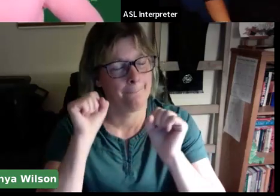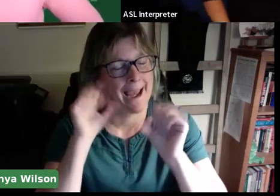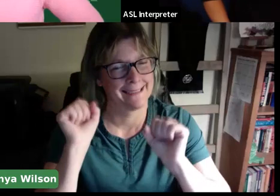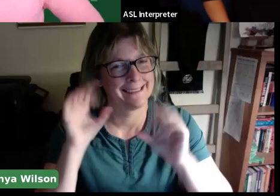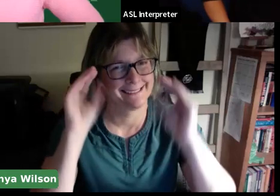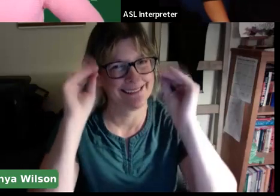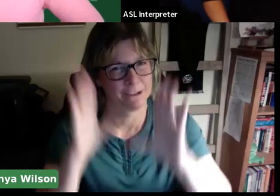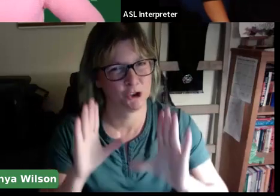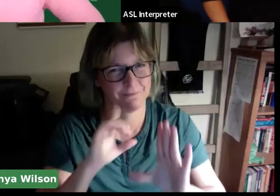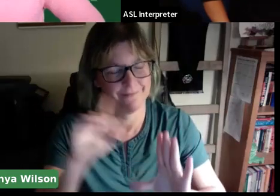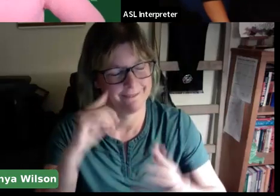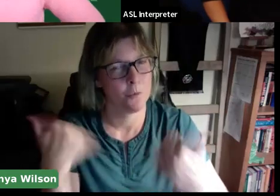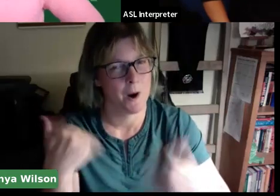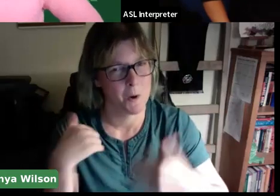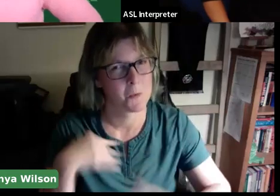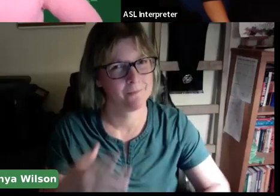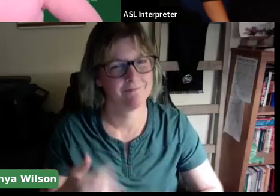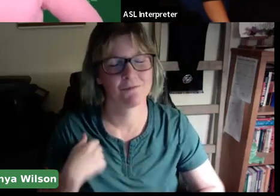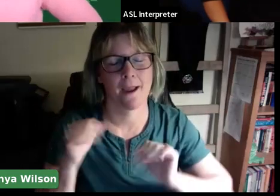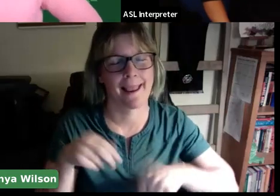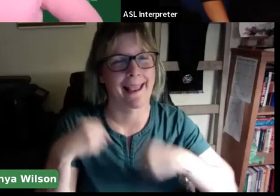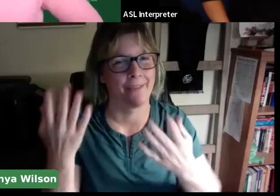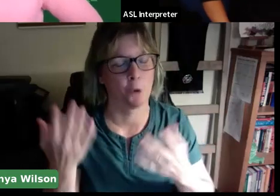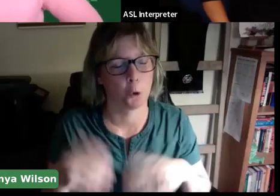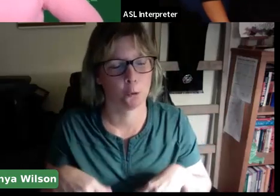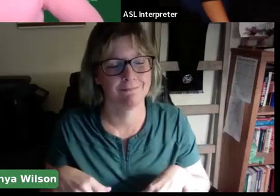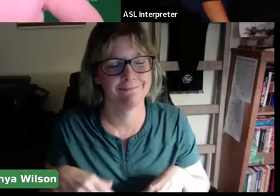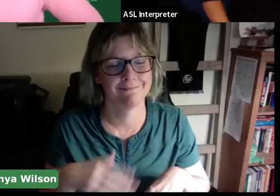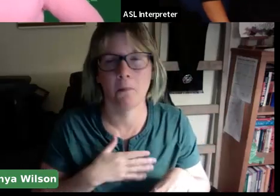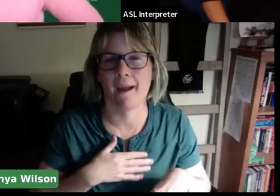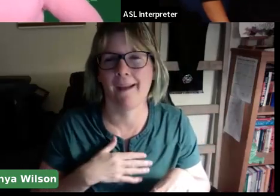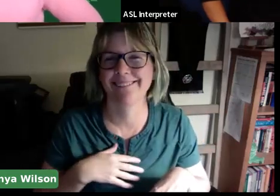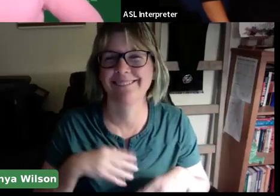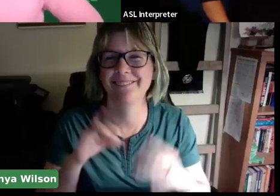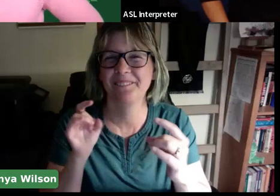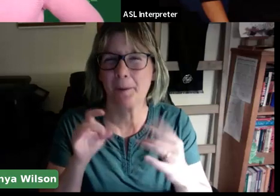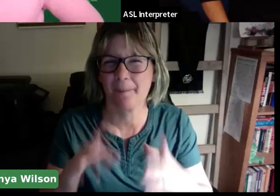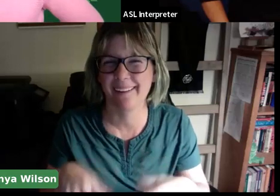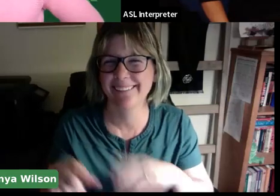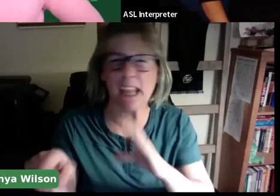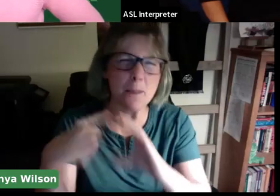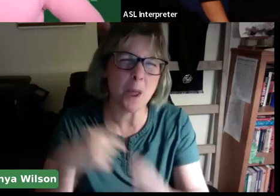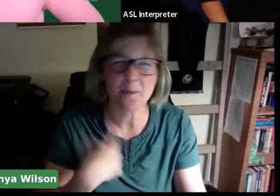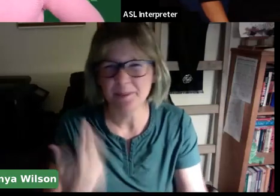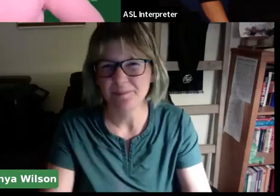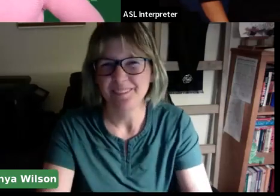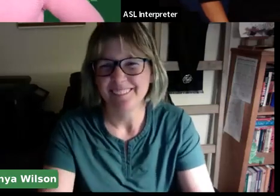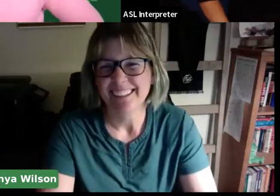Oh yeah, there's so many amazing deaf teachers on there too. I can give you some of my feedback,